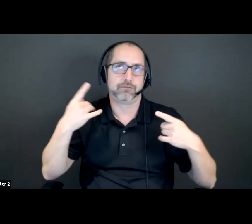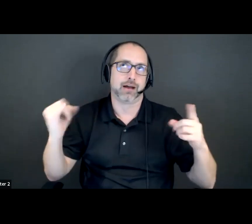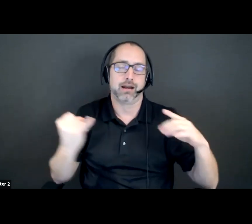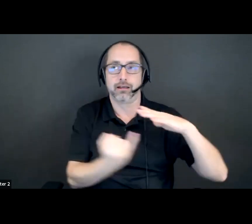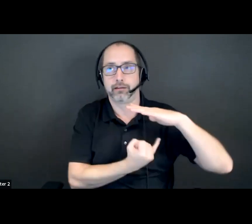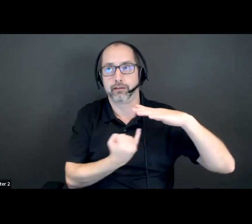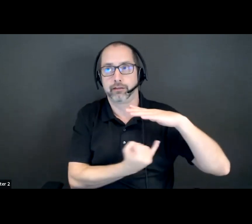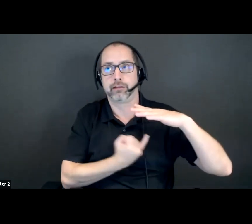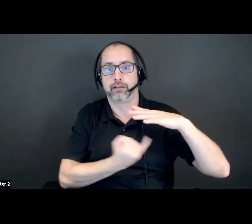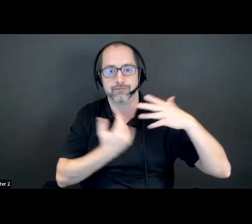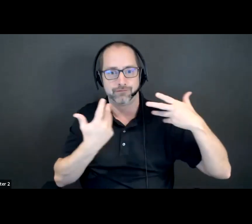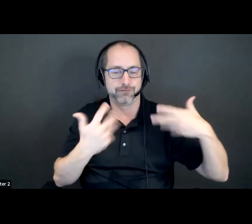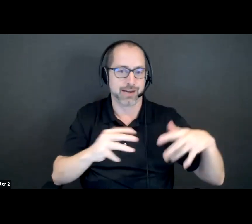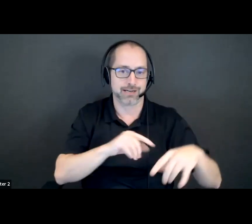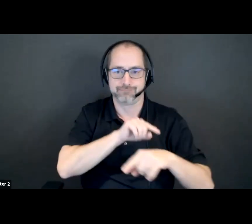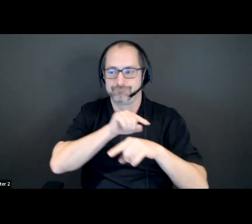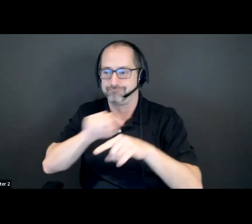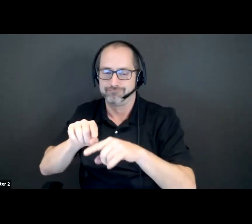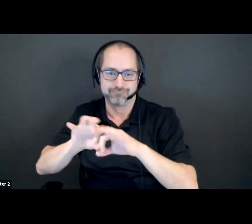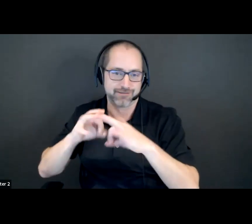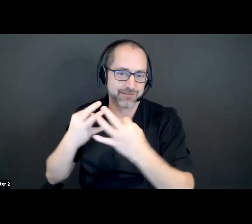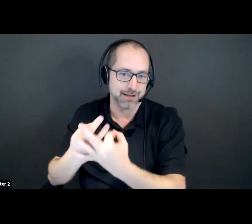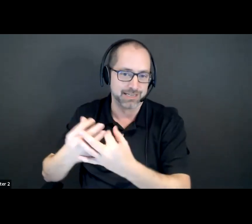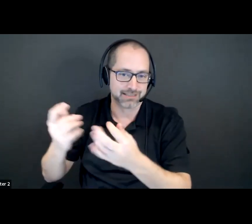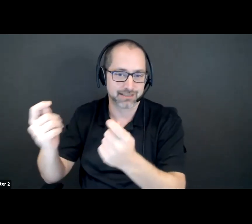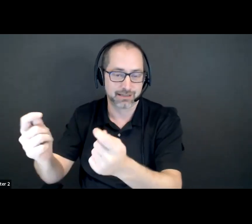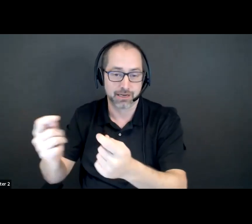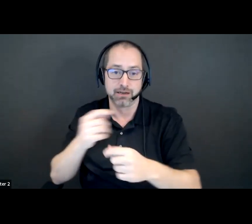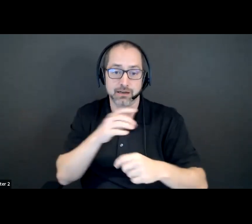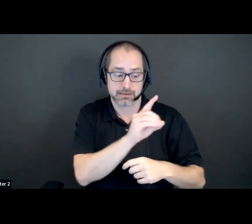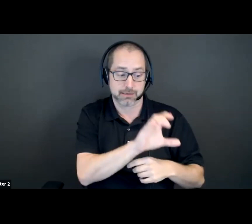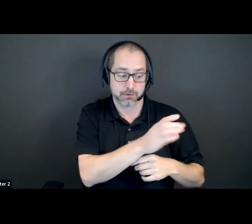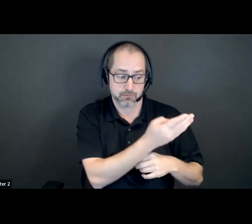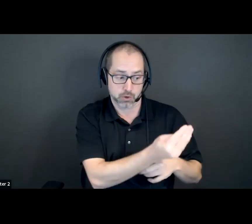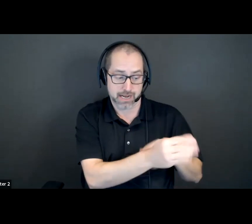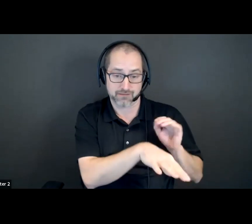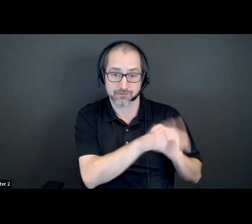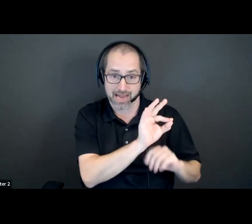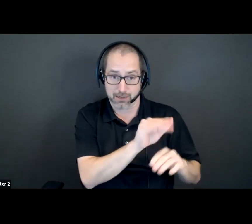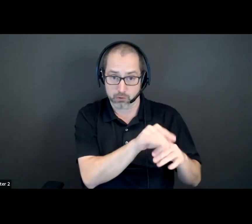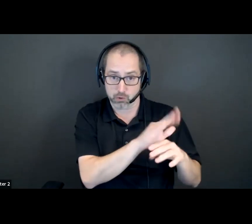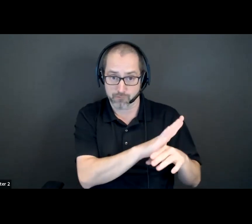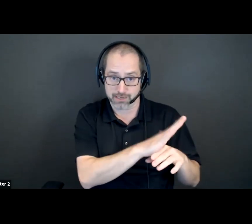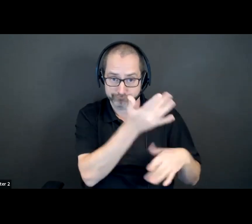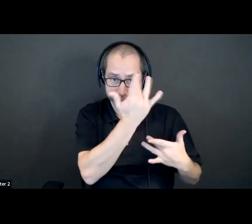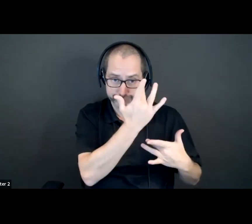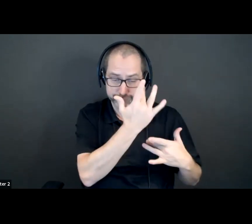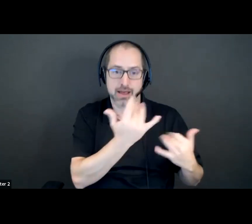my family. I tested positive for COVID on December 14th, so now I'm out of my room and I finally get